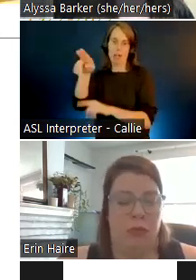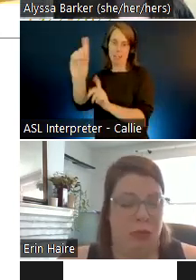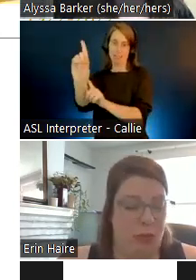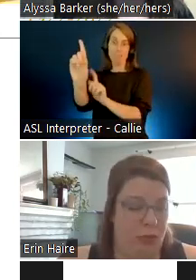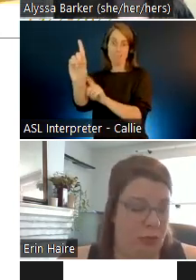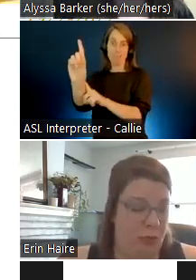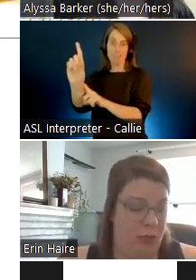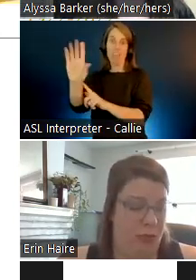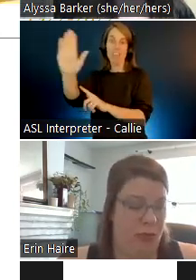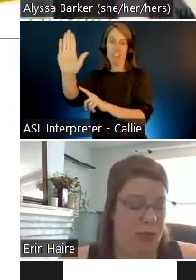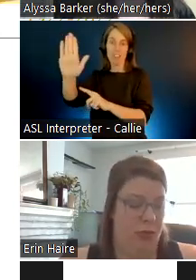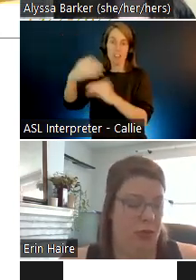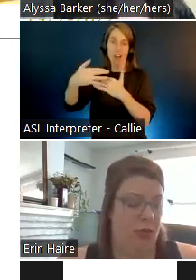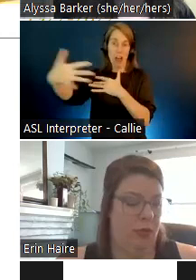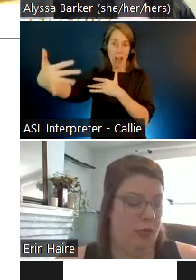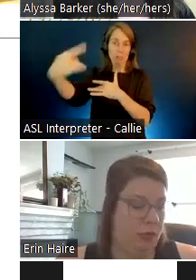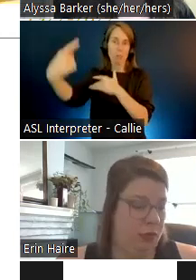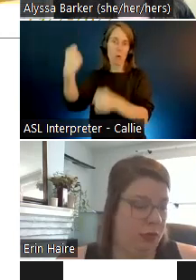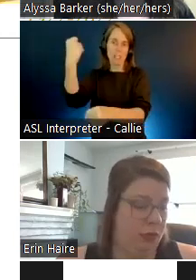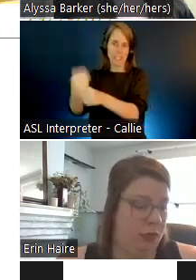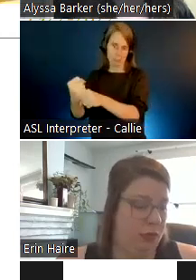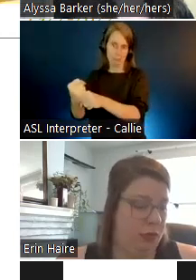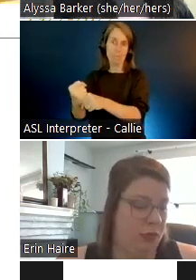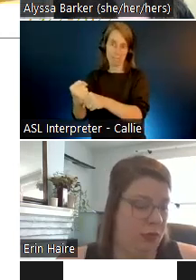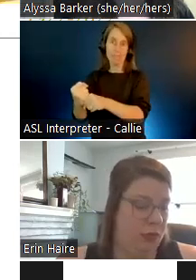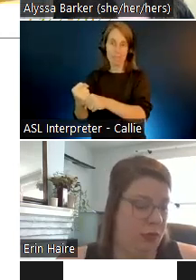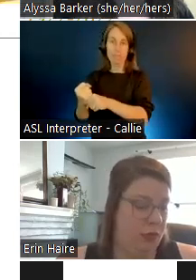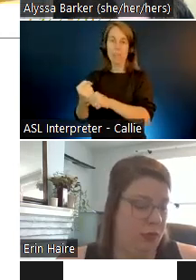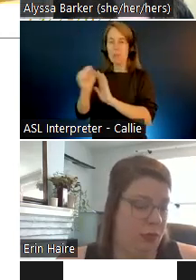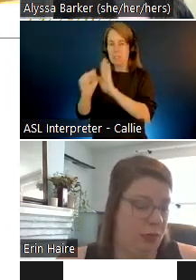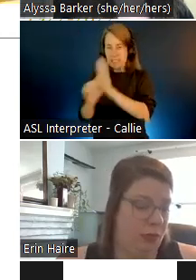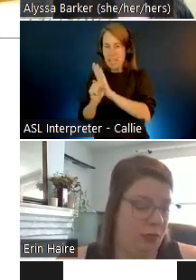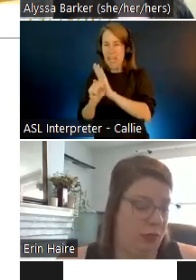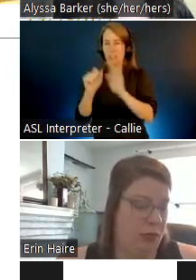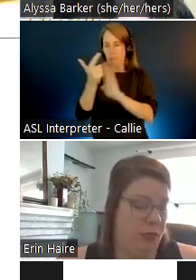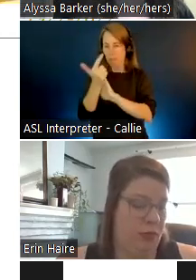Carolina state law are pretty similar and our regulations and how we operate are pretty much the